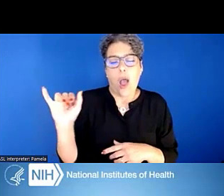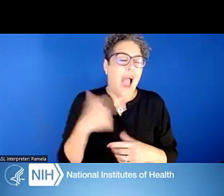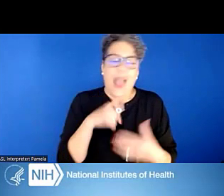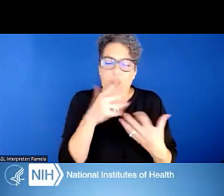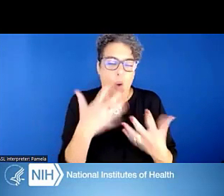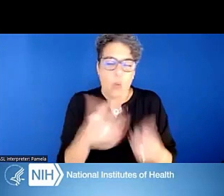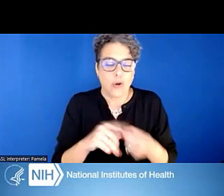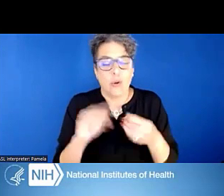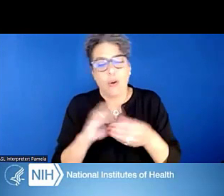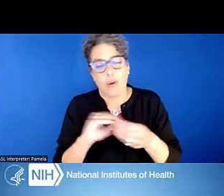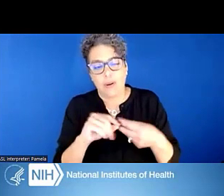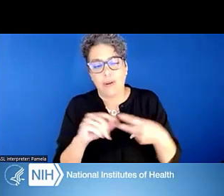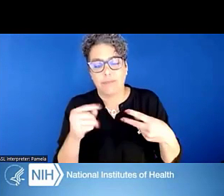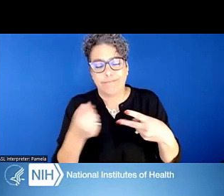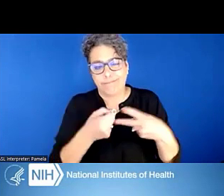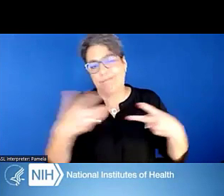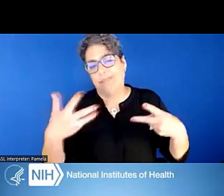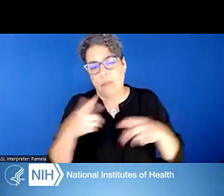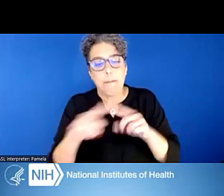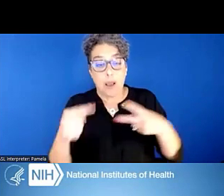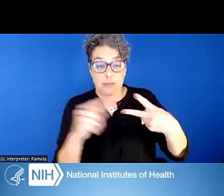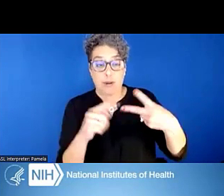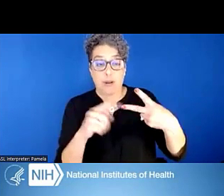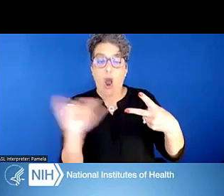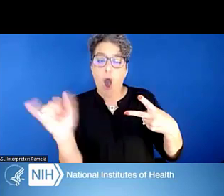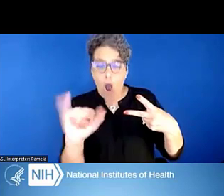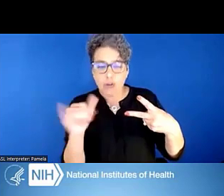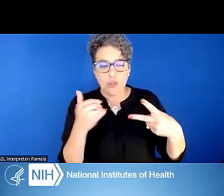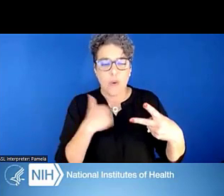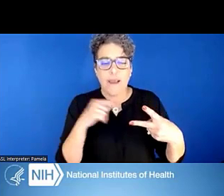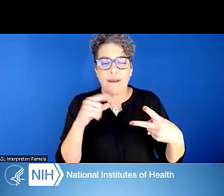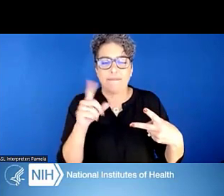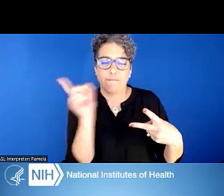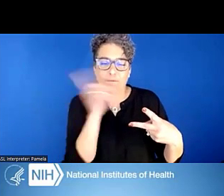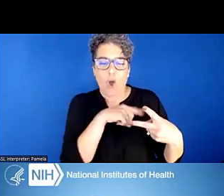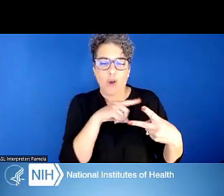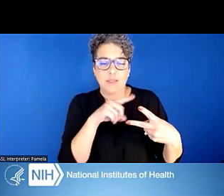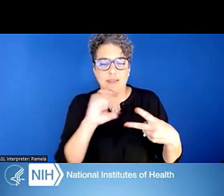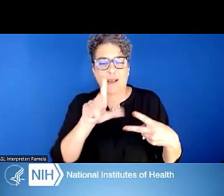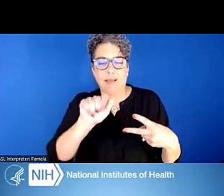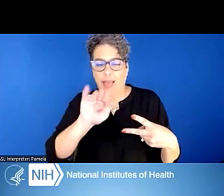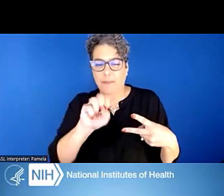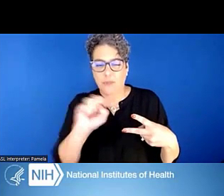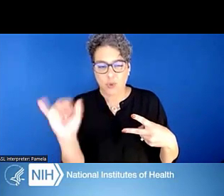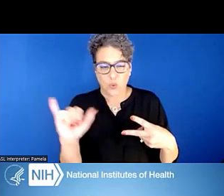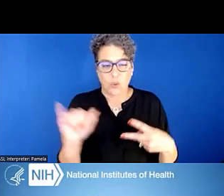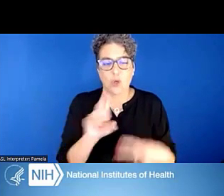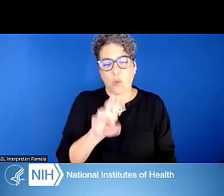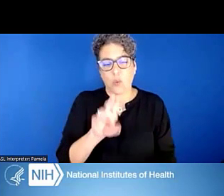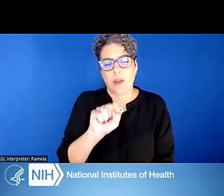but there's also a criminal code 18 U.S.C. 1001, which is regarding false statements.